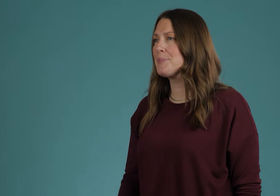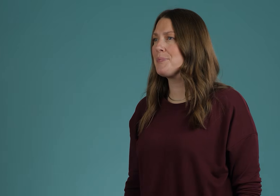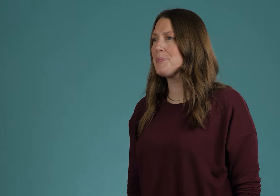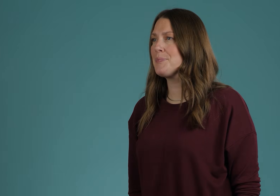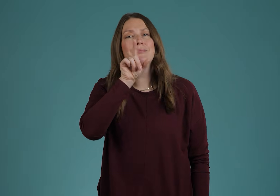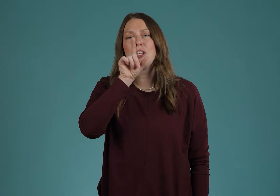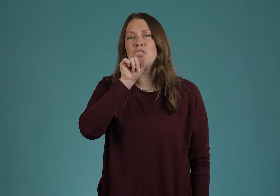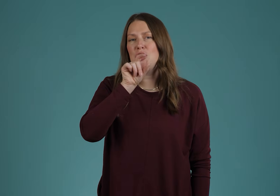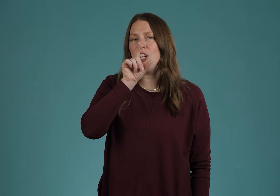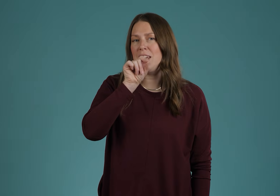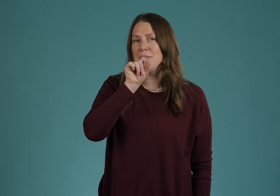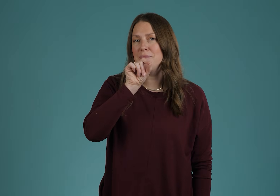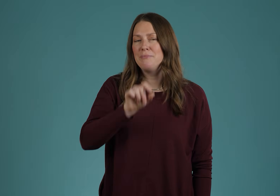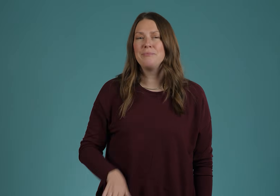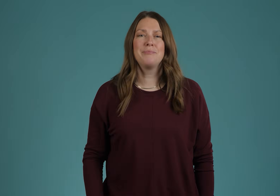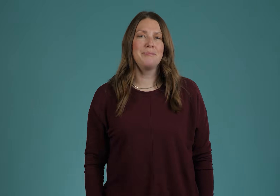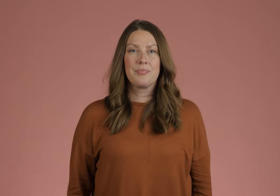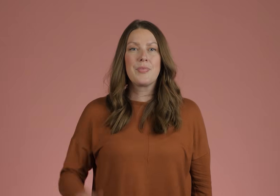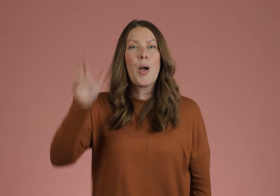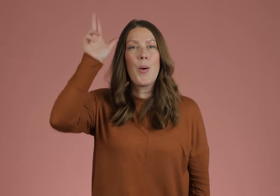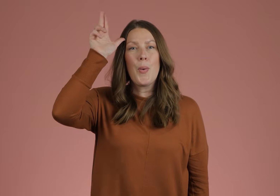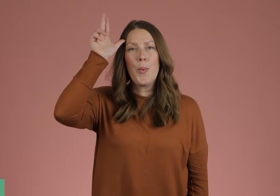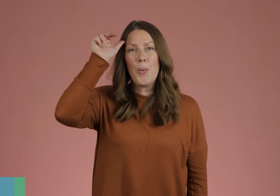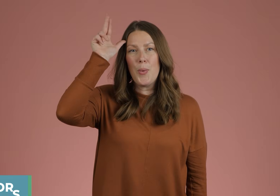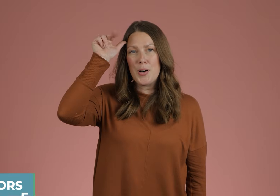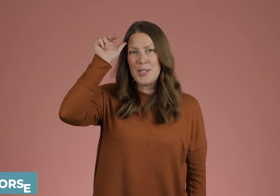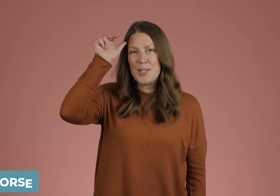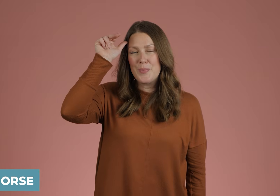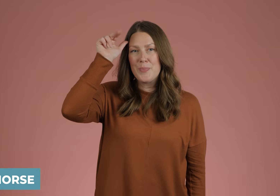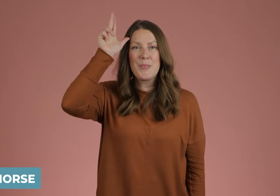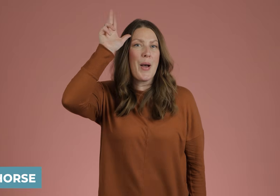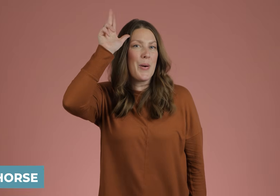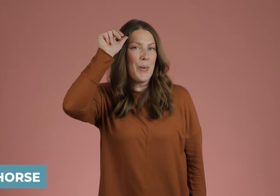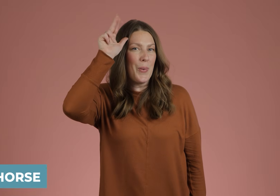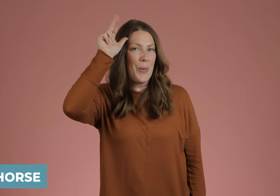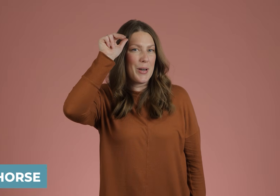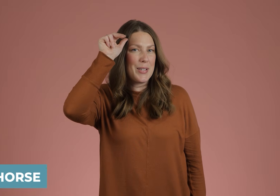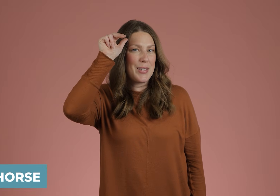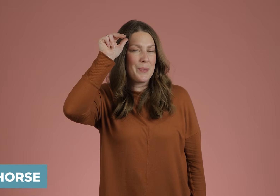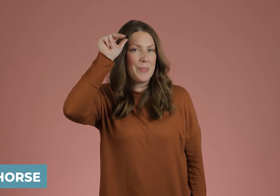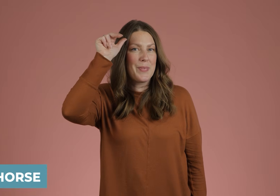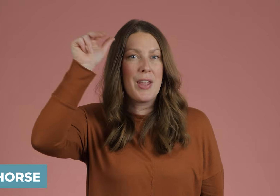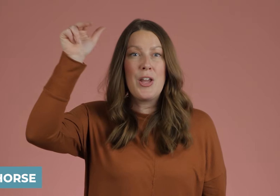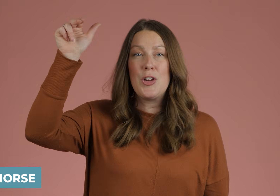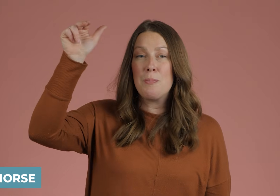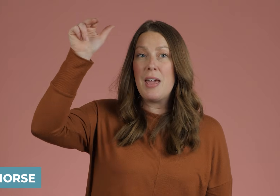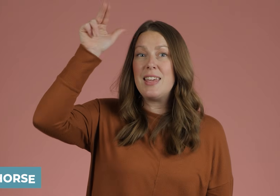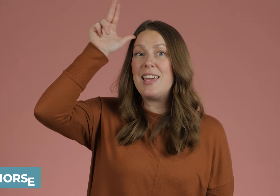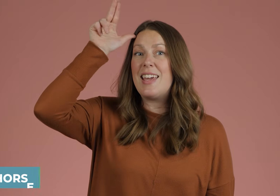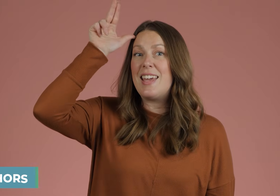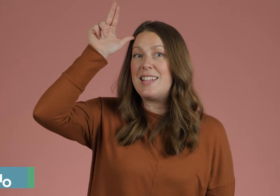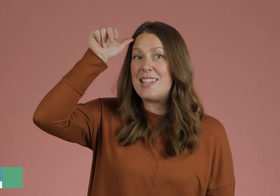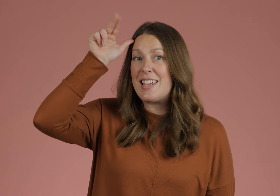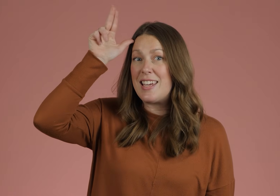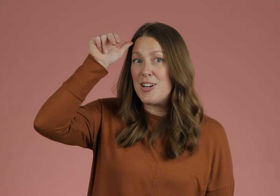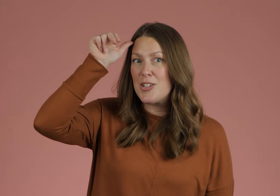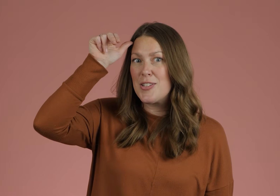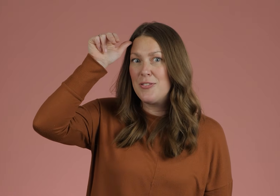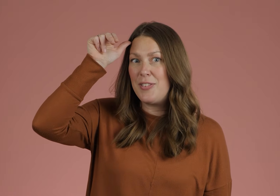bird. Chicken.